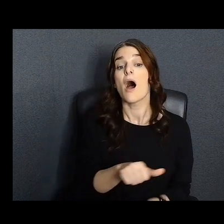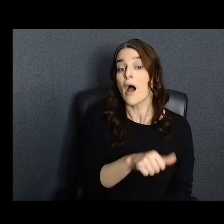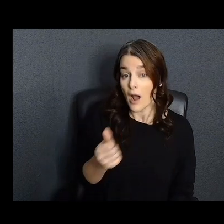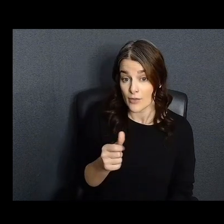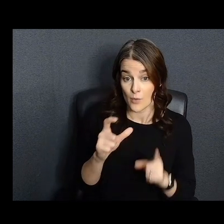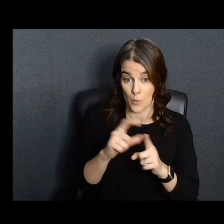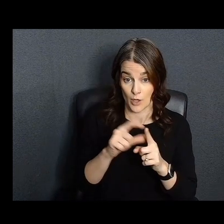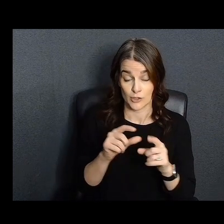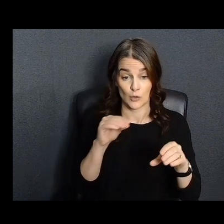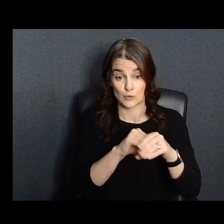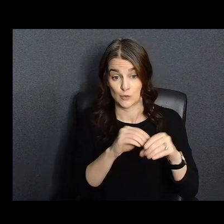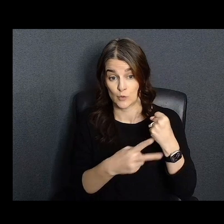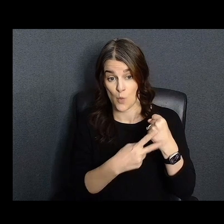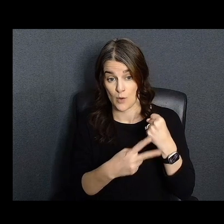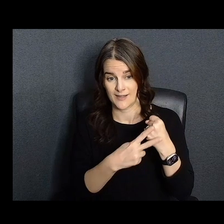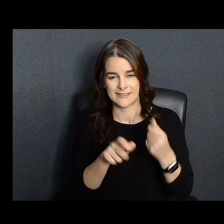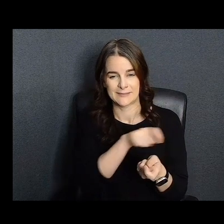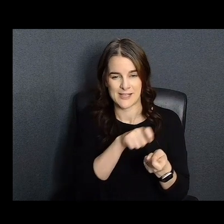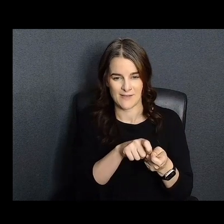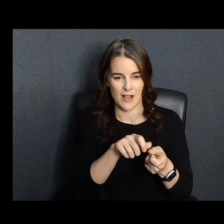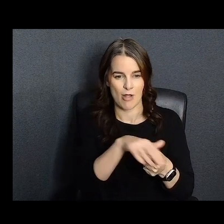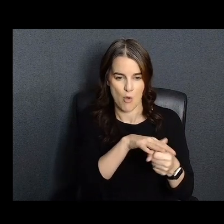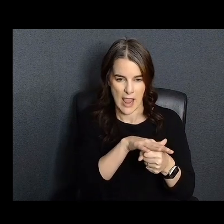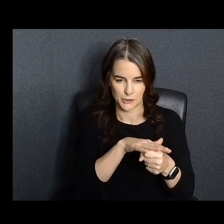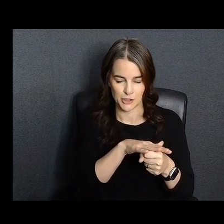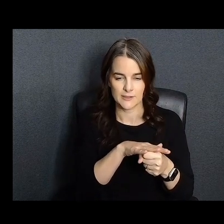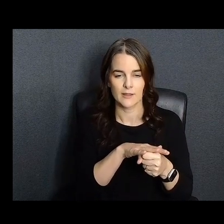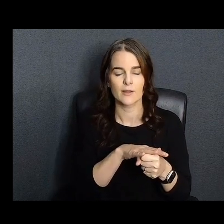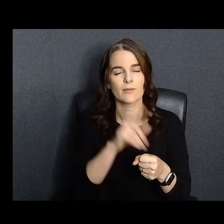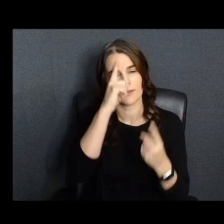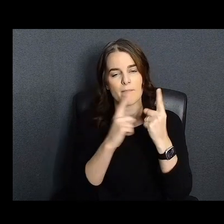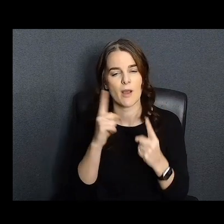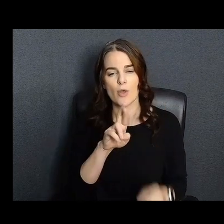So when we have our root-- think of it as our root word here